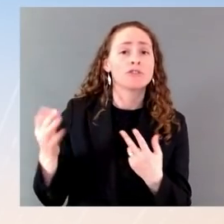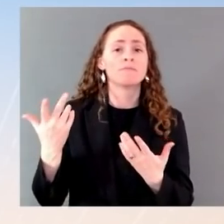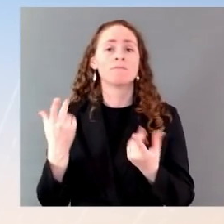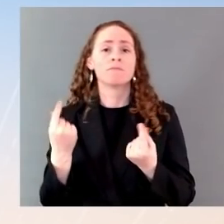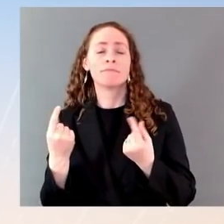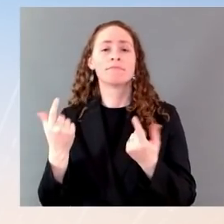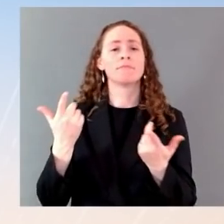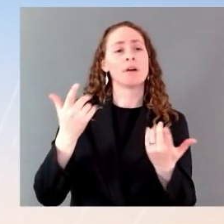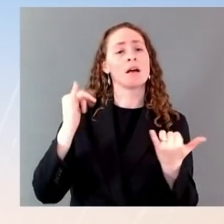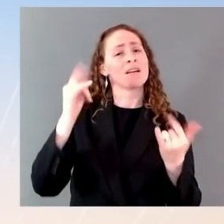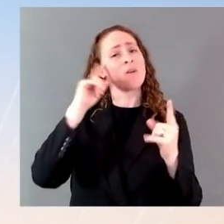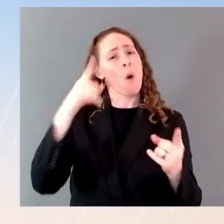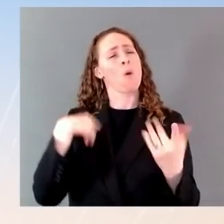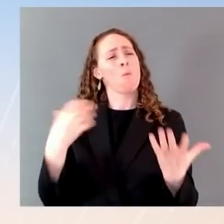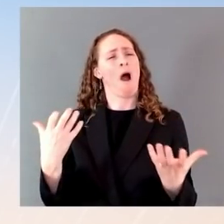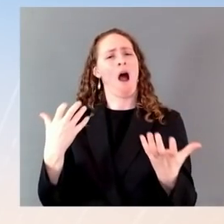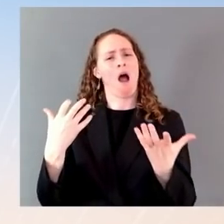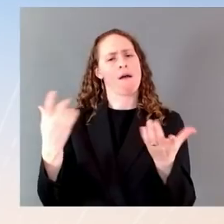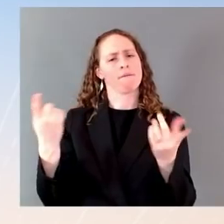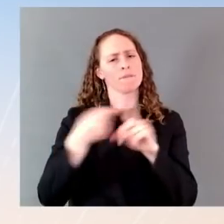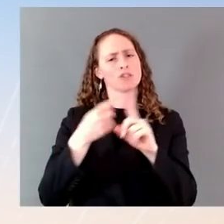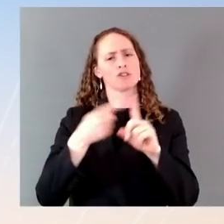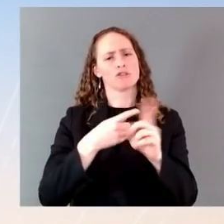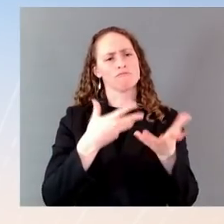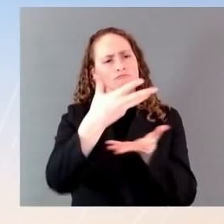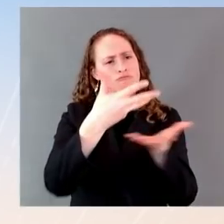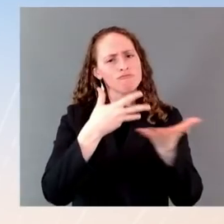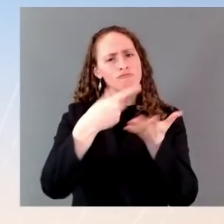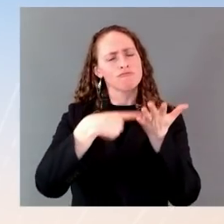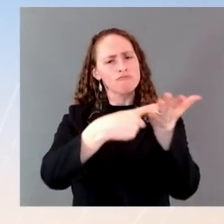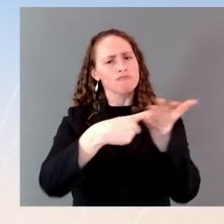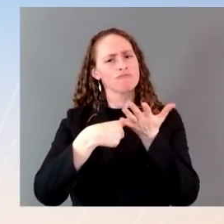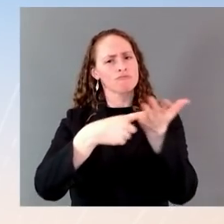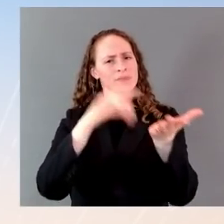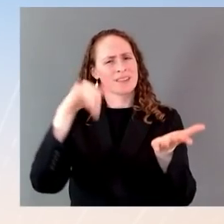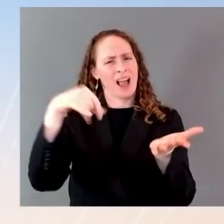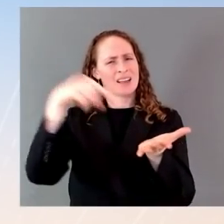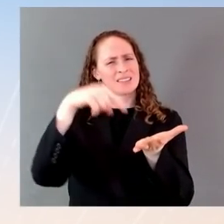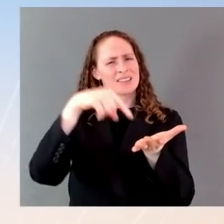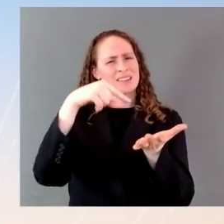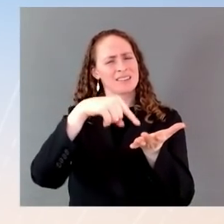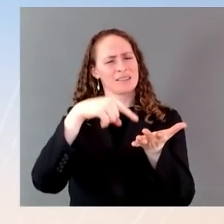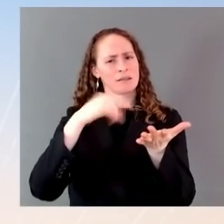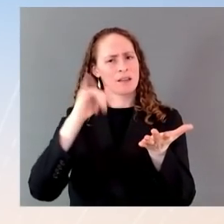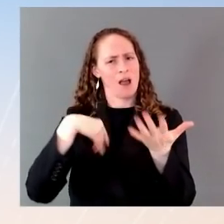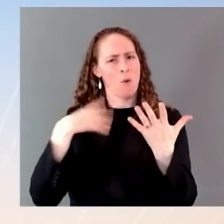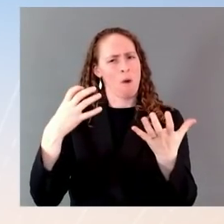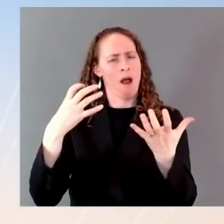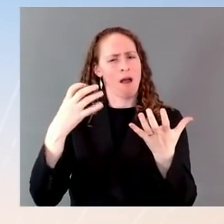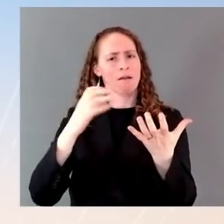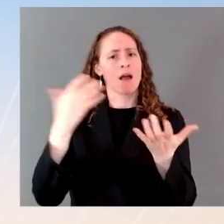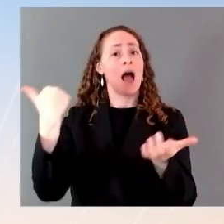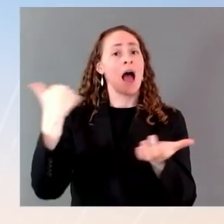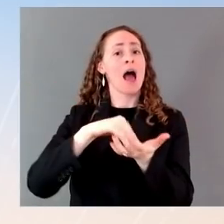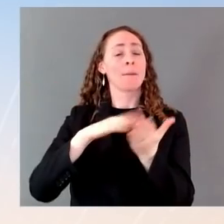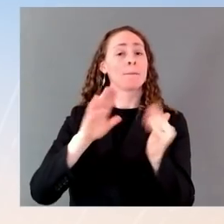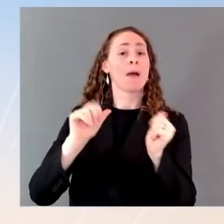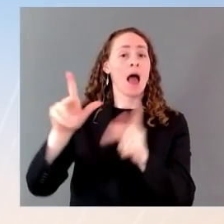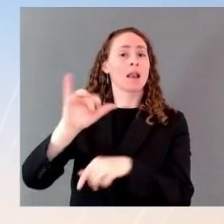over the course of the past 30 years. The Press: And, Jake, some Republicans are accusing President Biden of being too weak on President Putin.